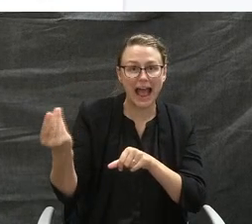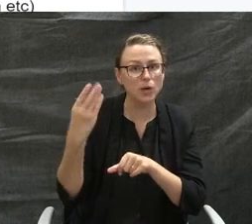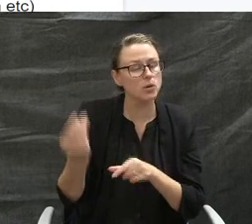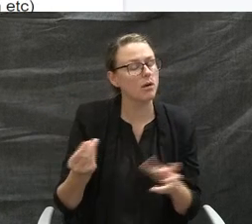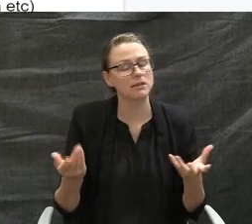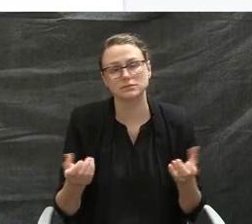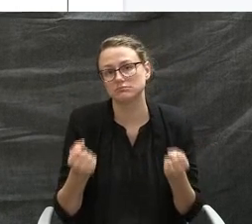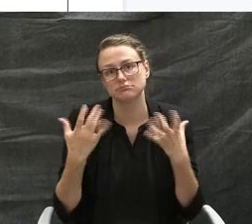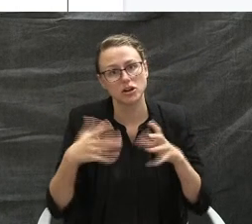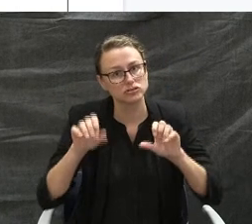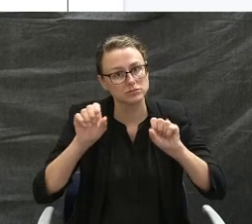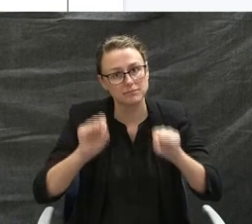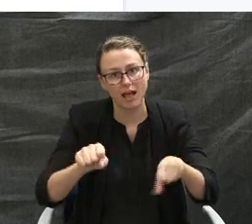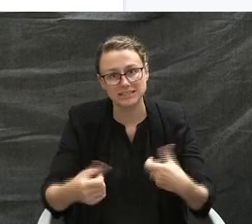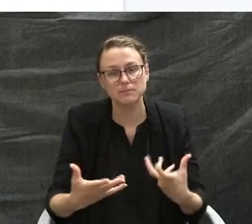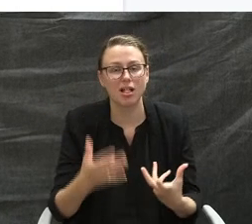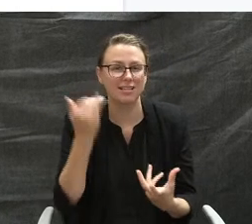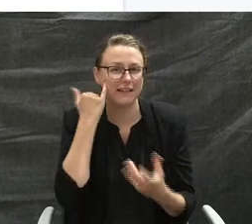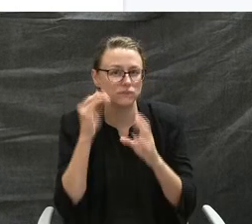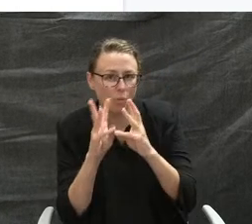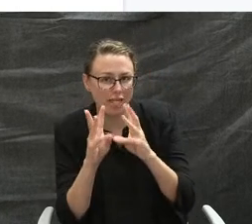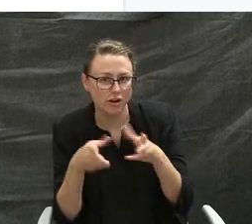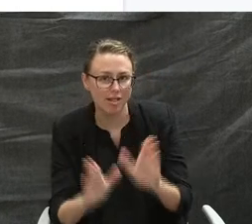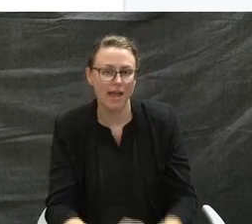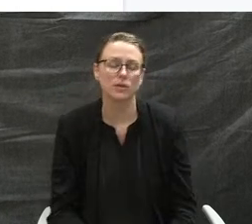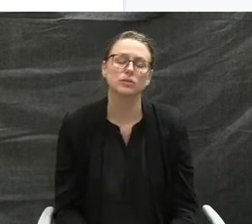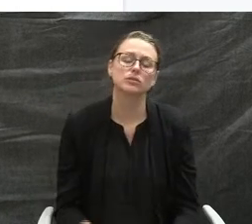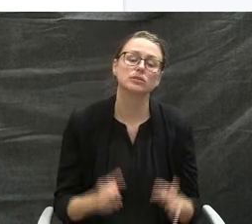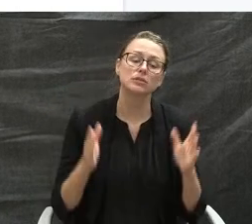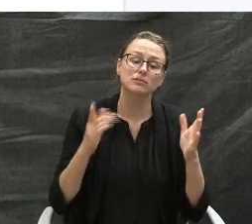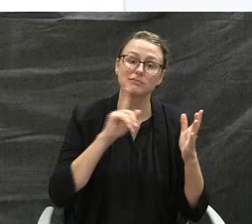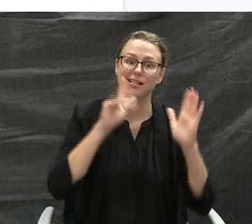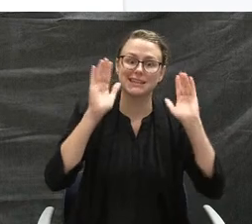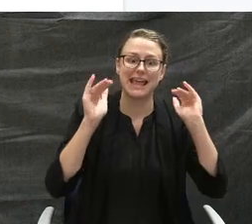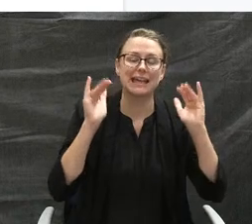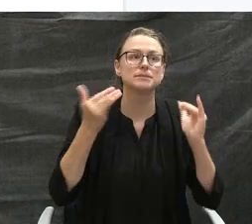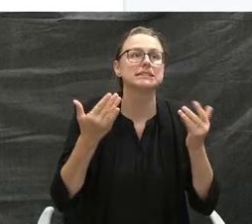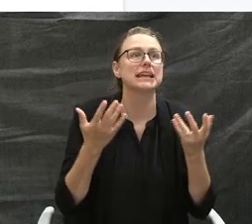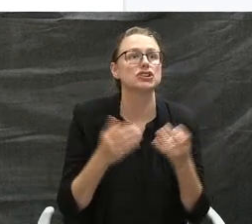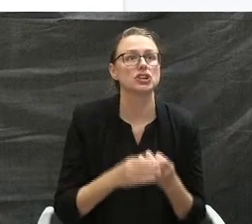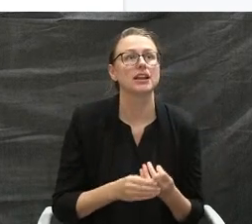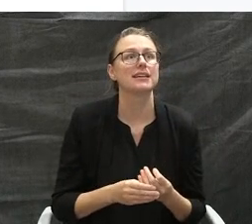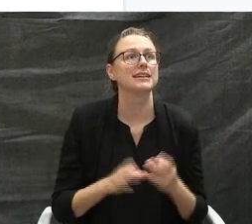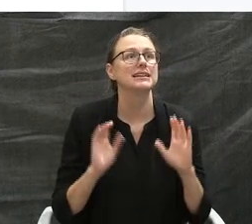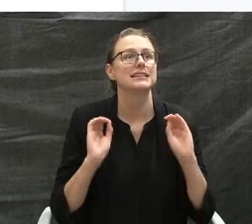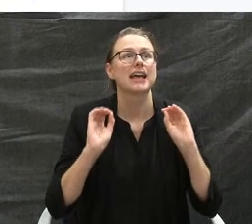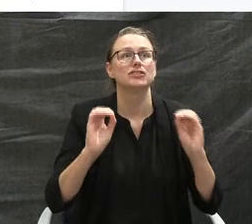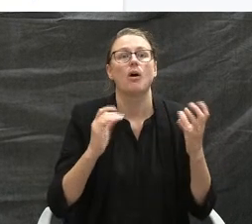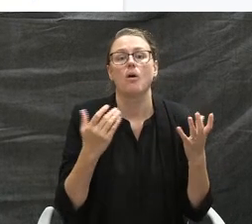possible. And of course, weather permitting, the expectation for the day is that no new instruction from the teachers